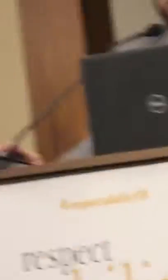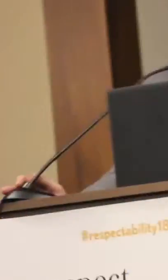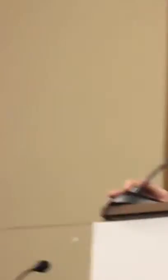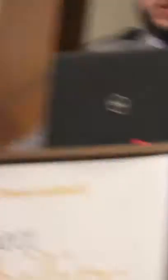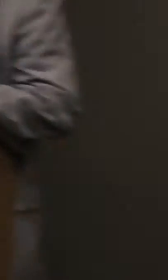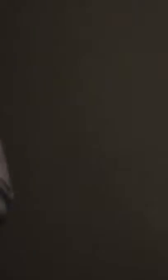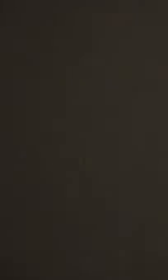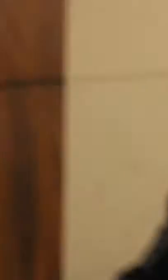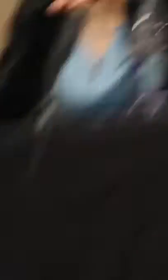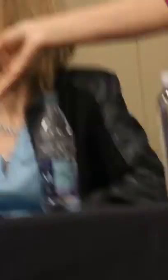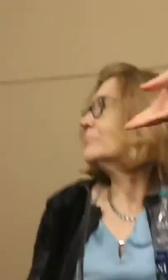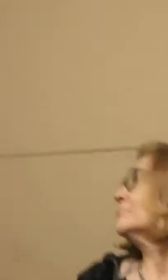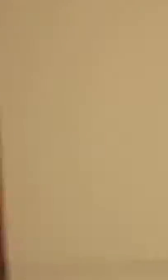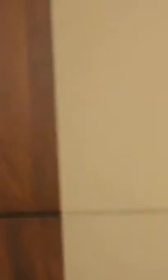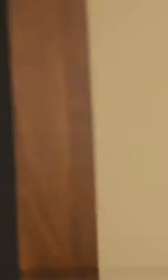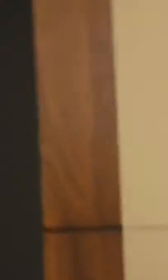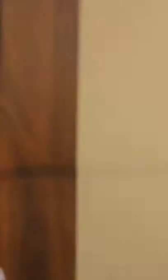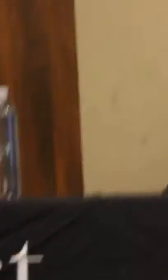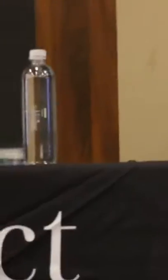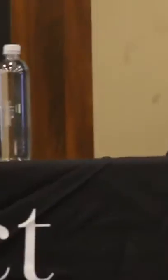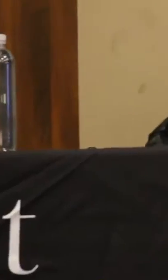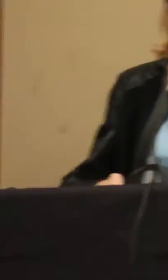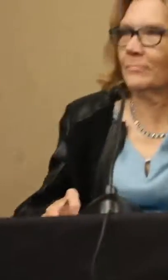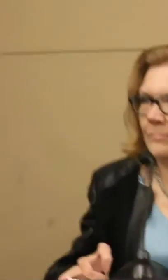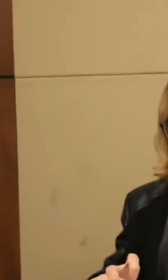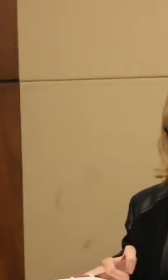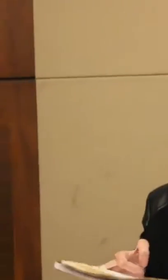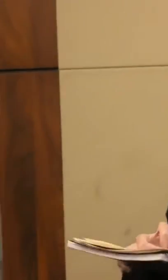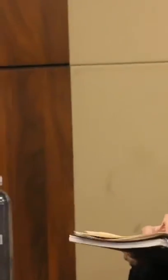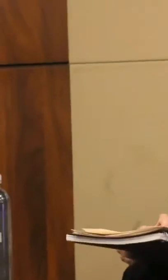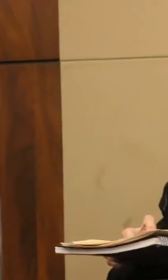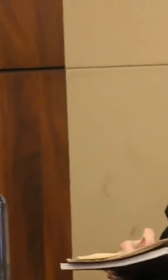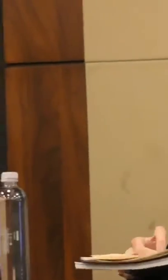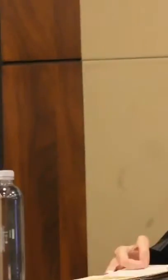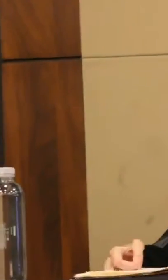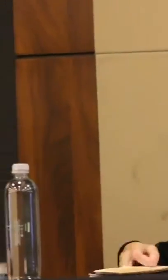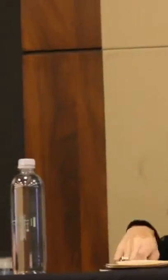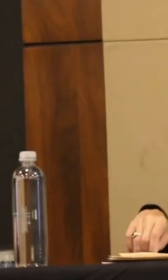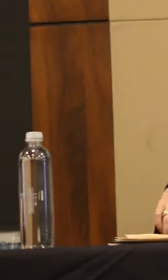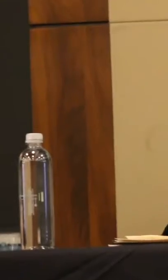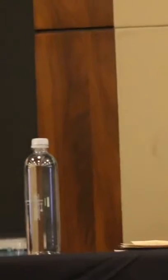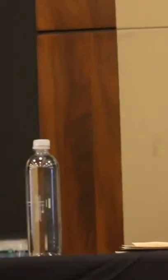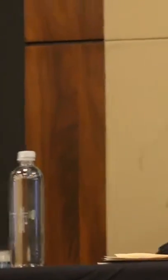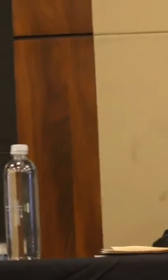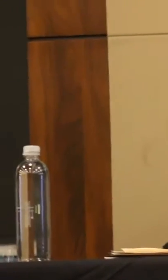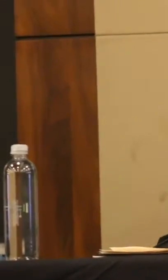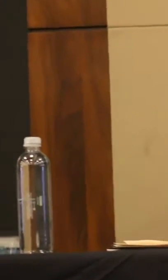with disabilities, for Americans with disabilities to promote return to work collaborate with business.